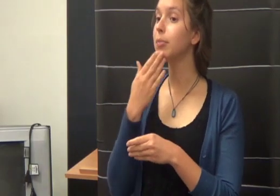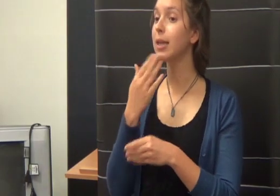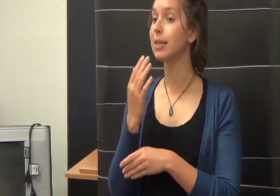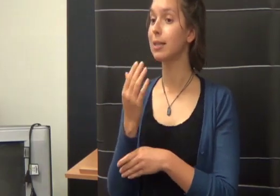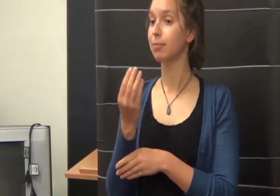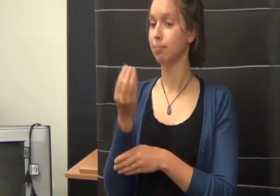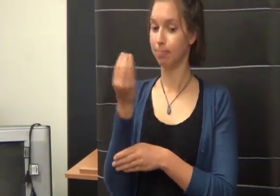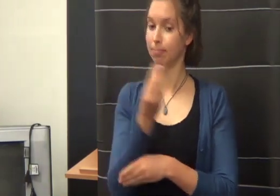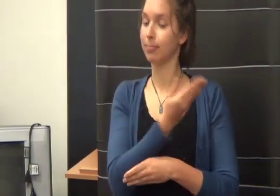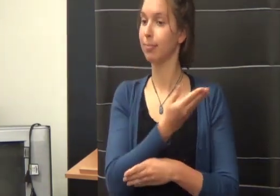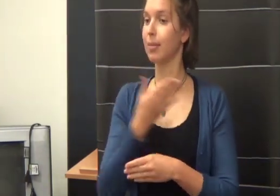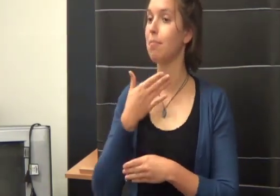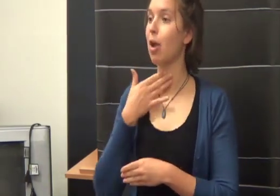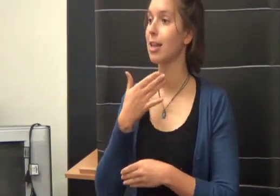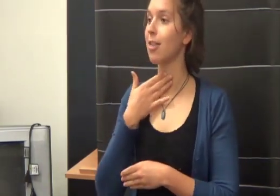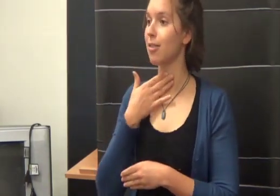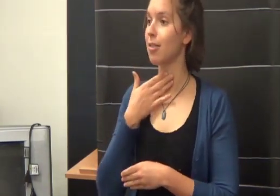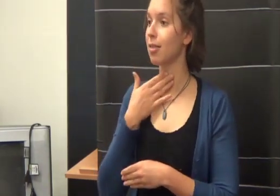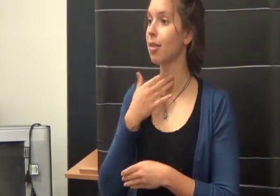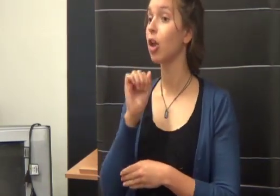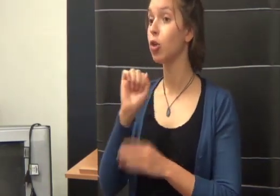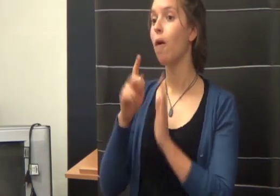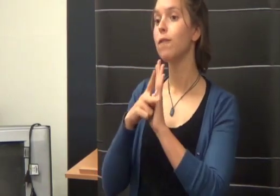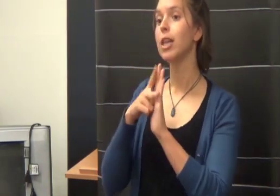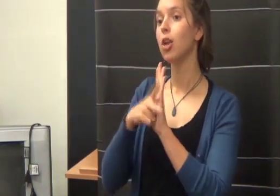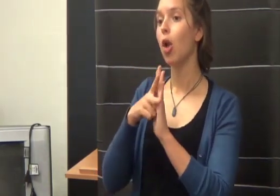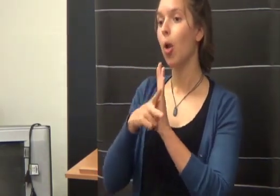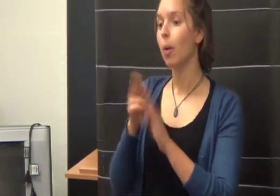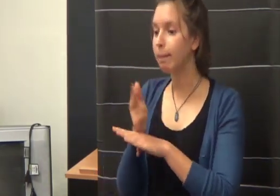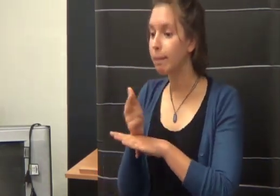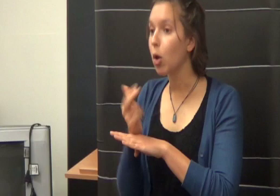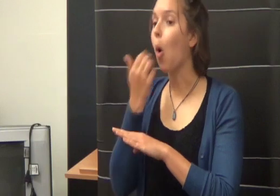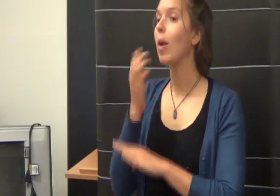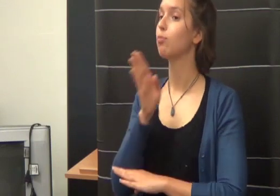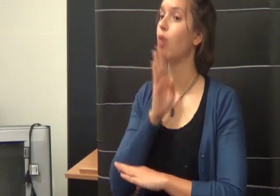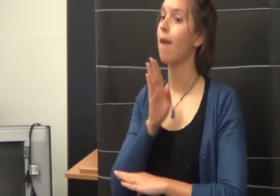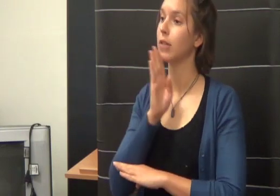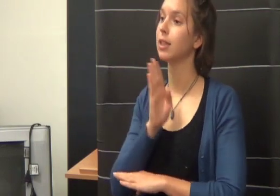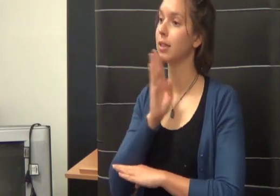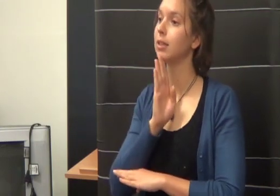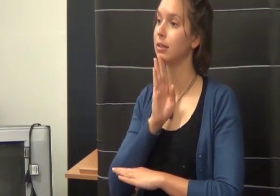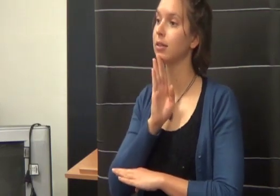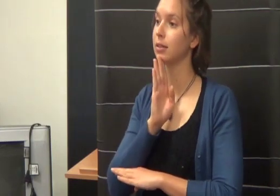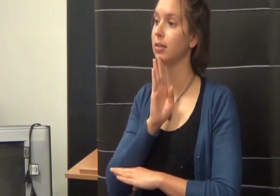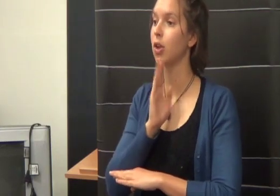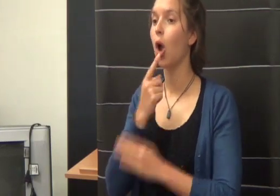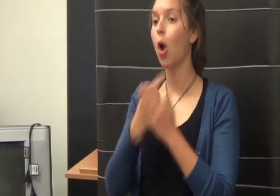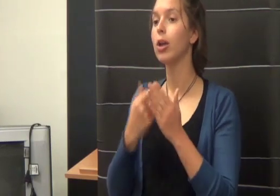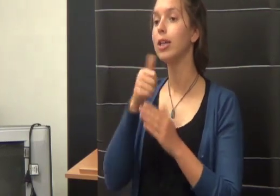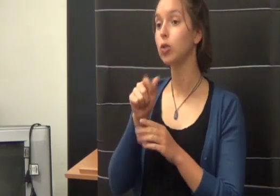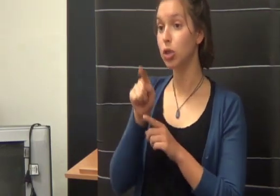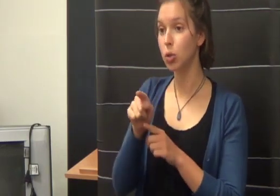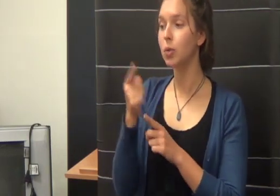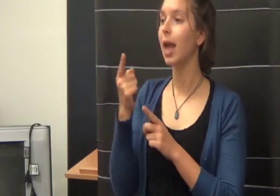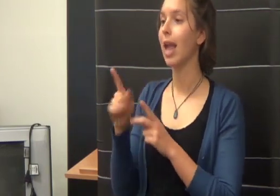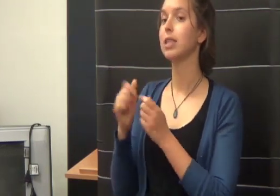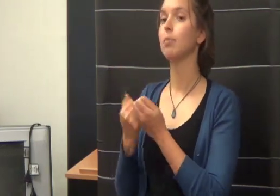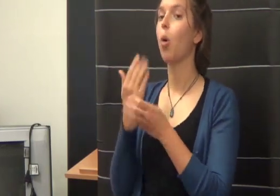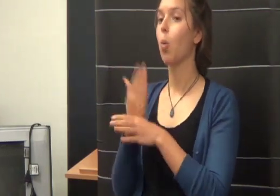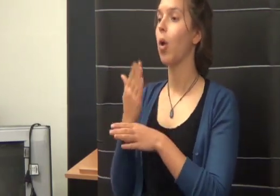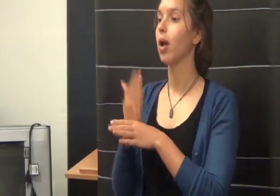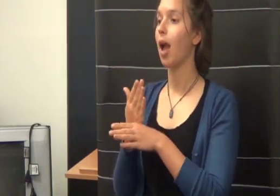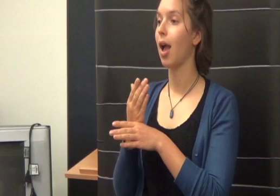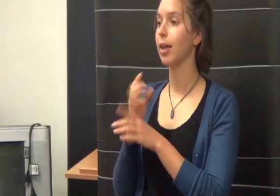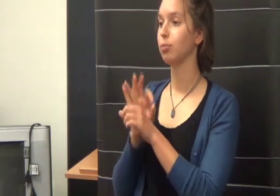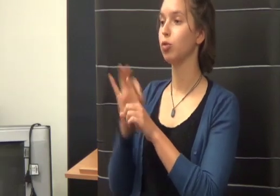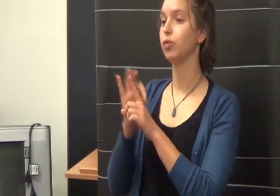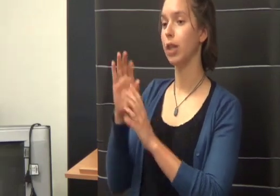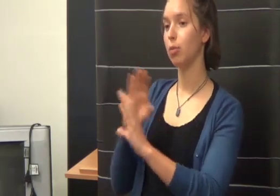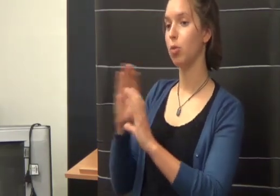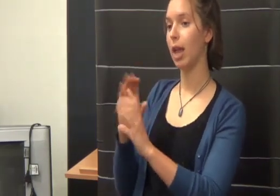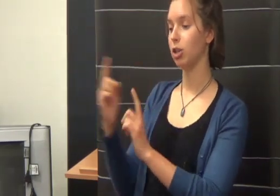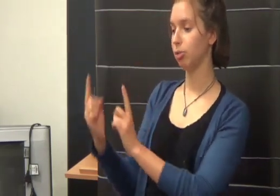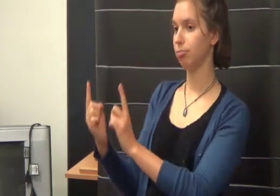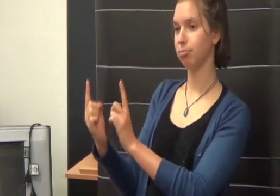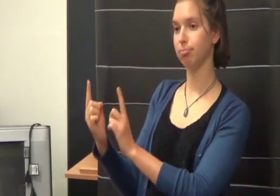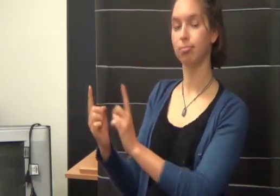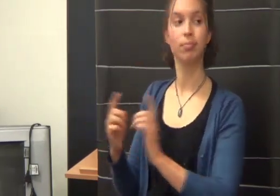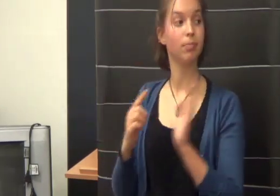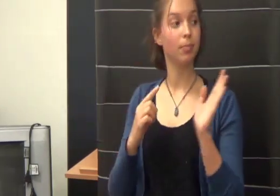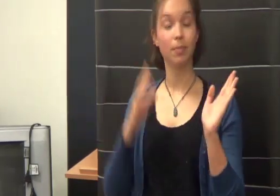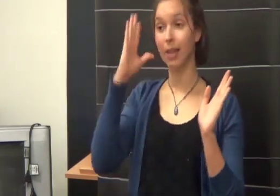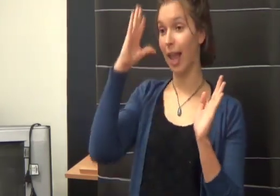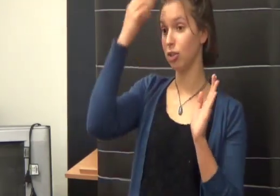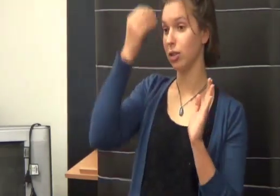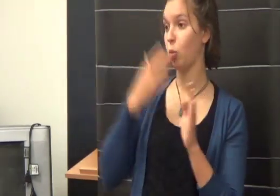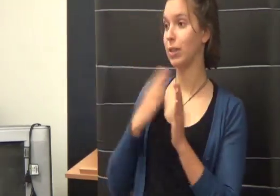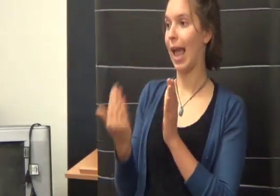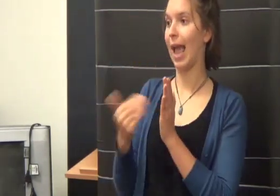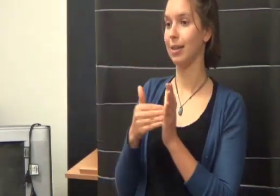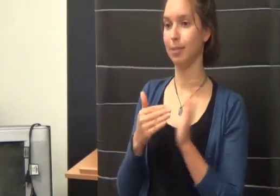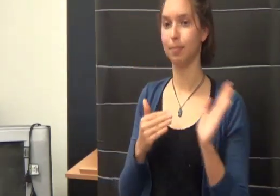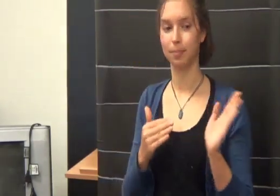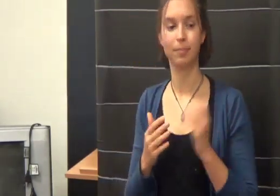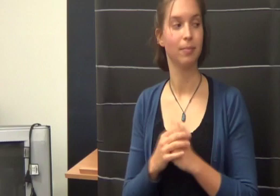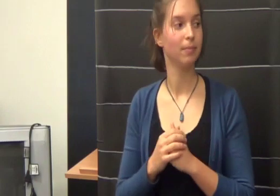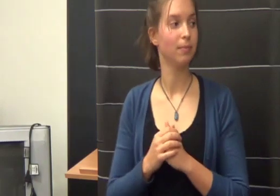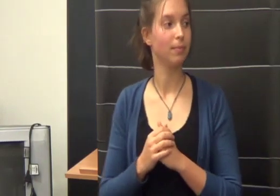It would be your own information and it would only be shown to people who are going to be